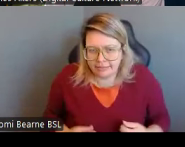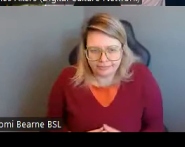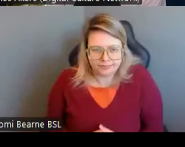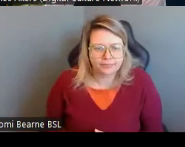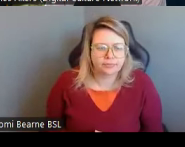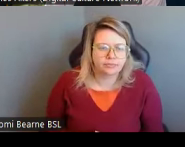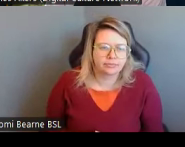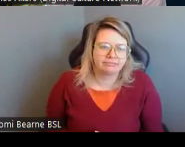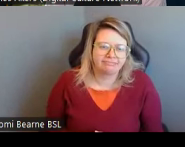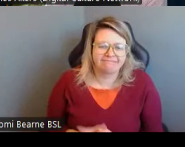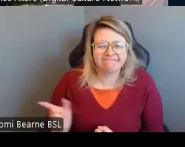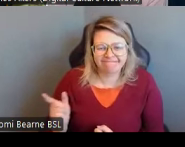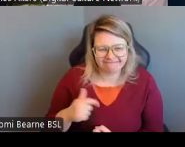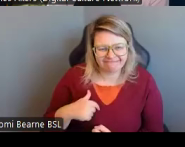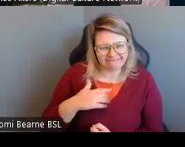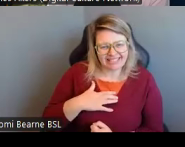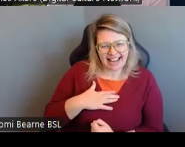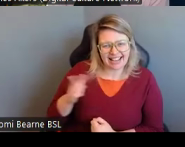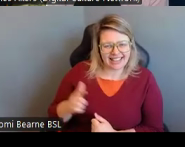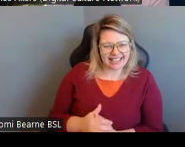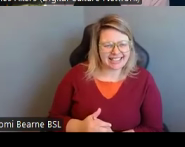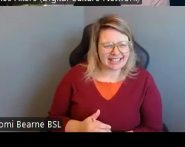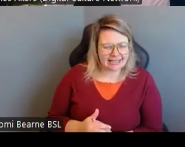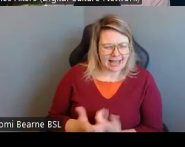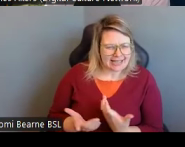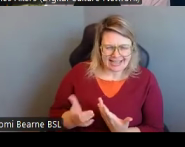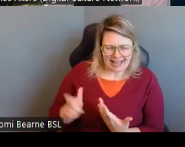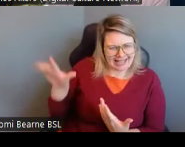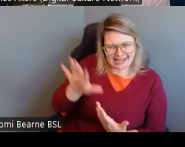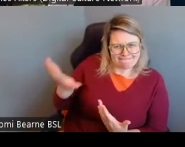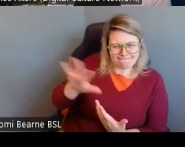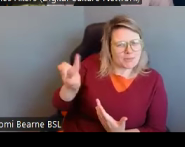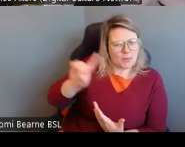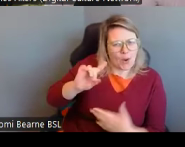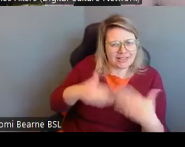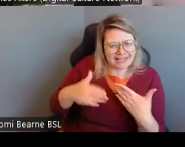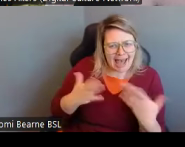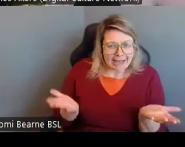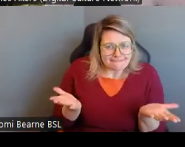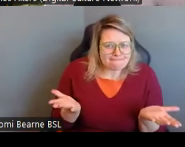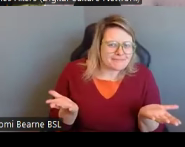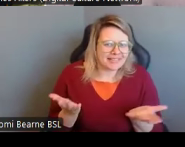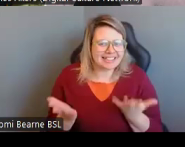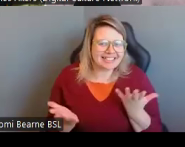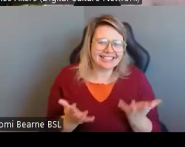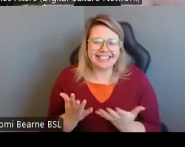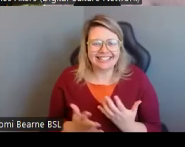I like this picture. It's about harnessing. I don't know what's going on. It's just to wrap things up.